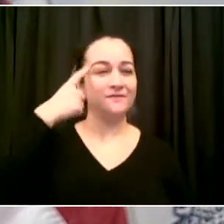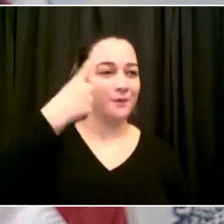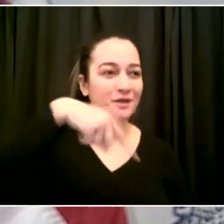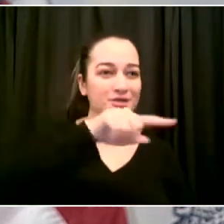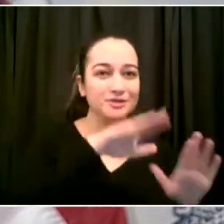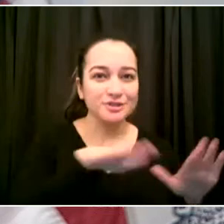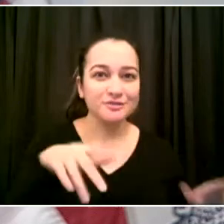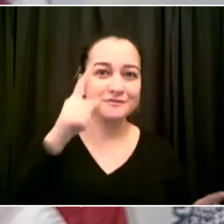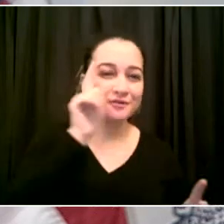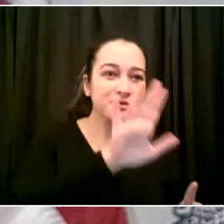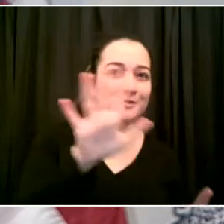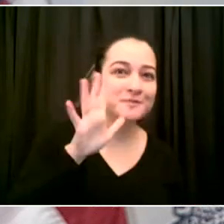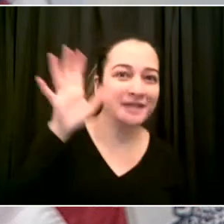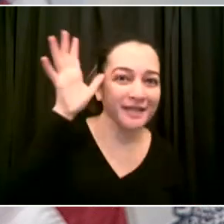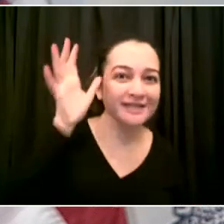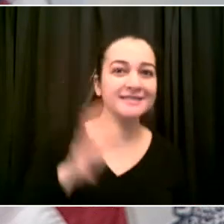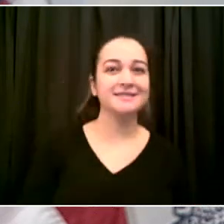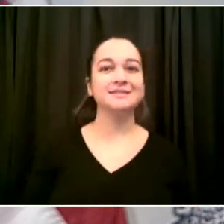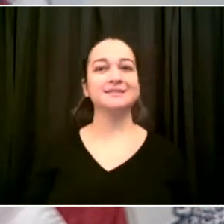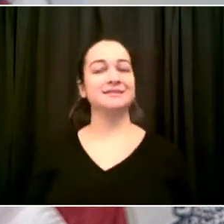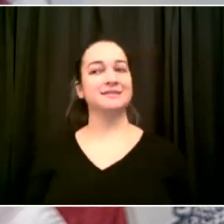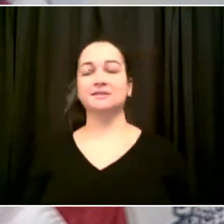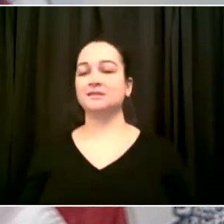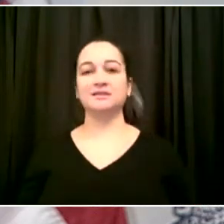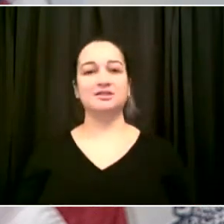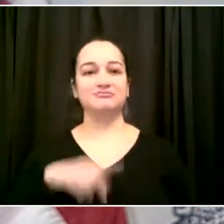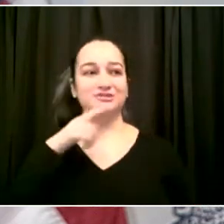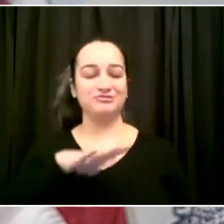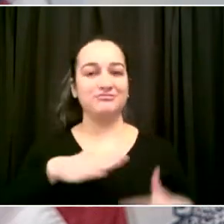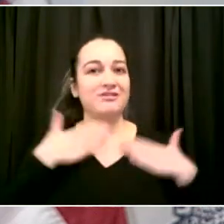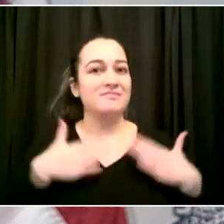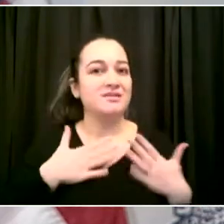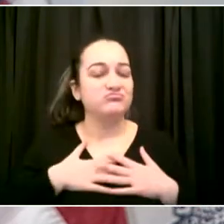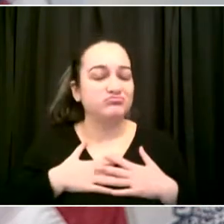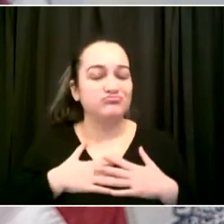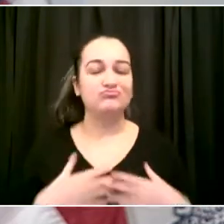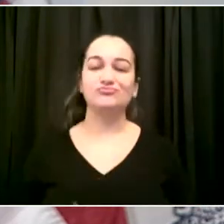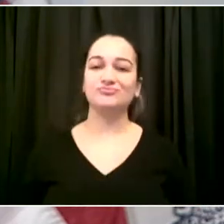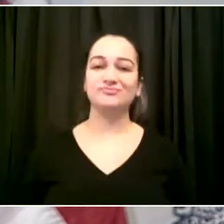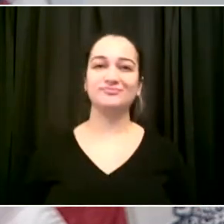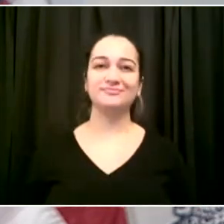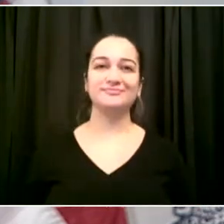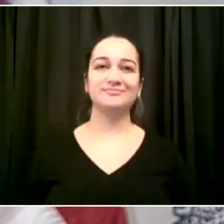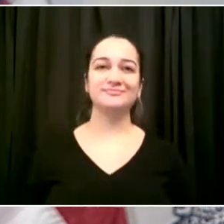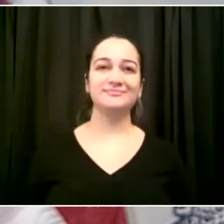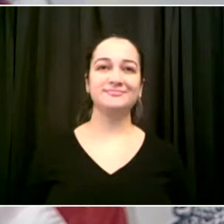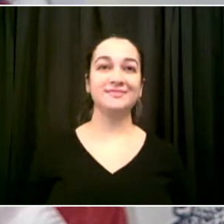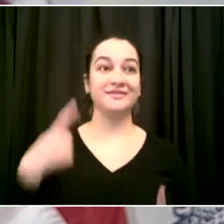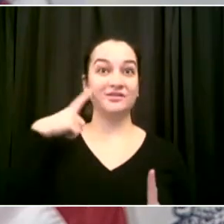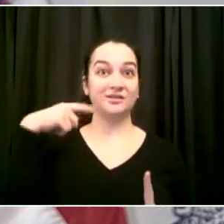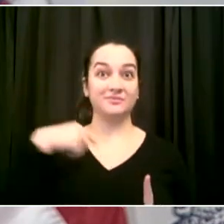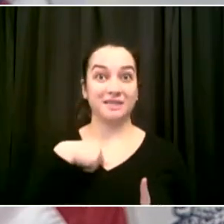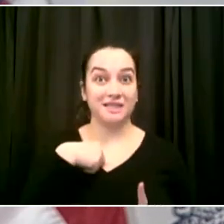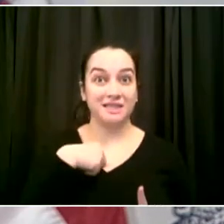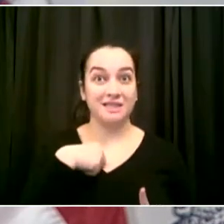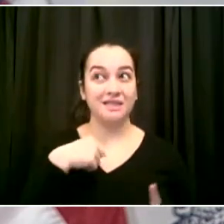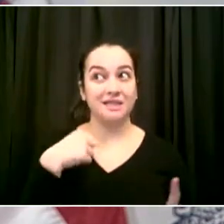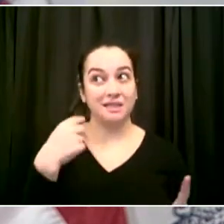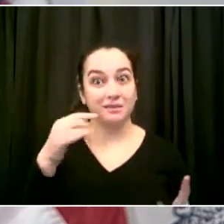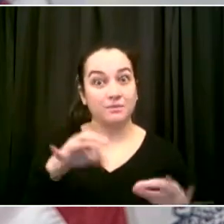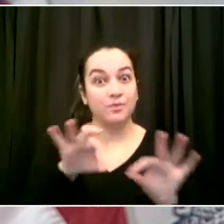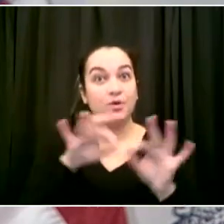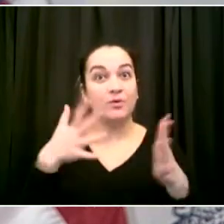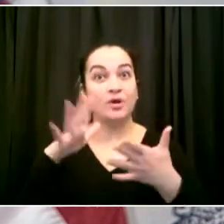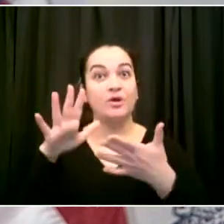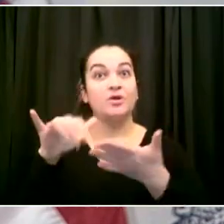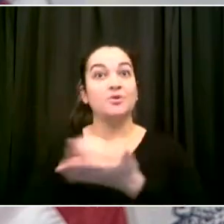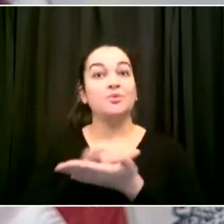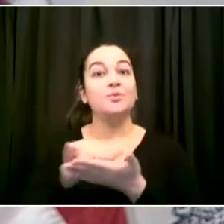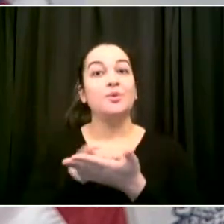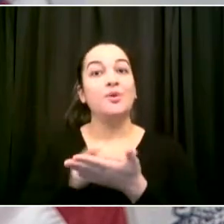AT CSUH H N A